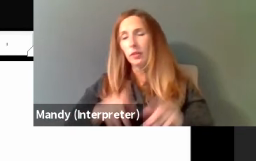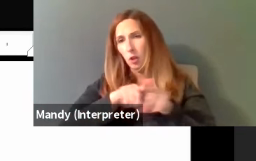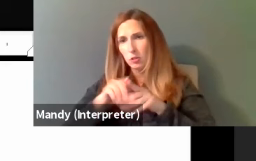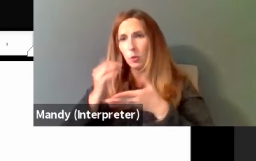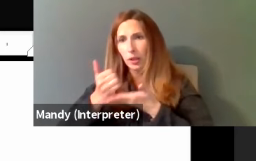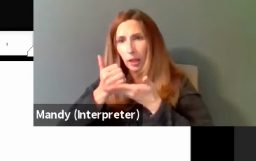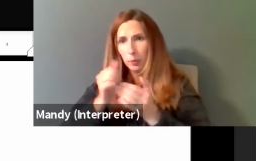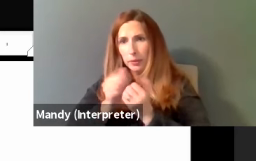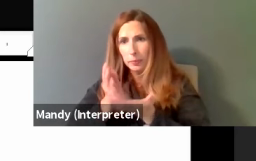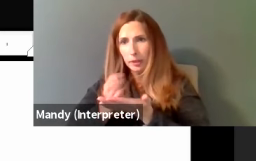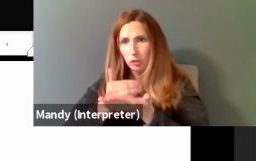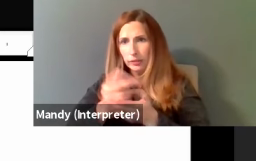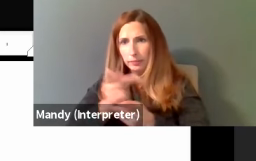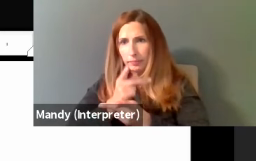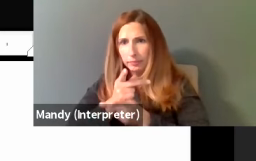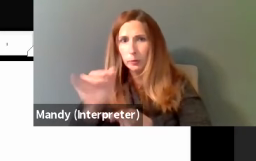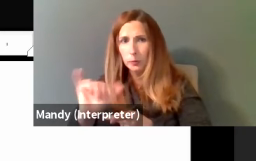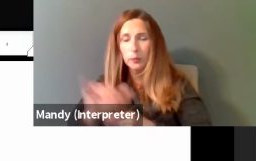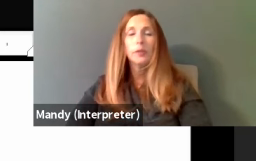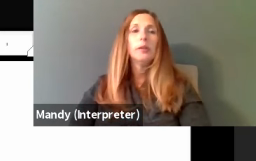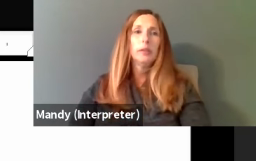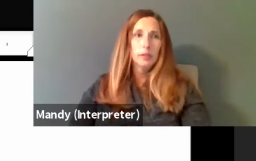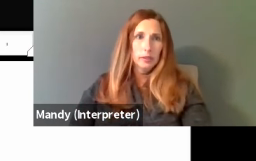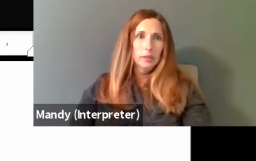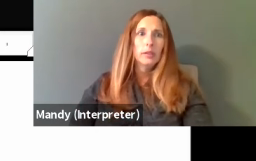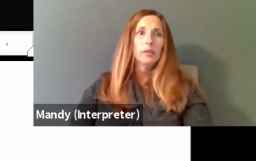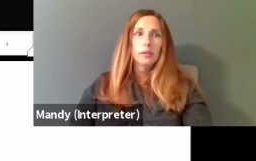So at Exodus they indicated